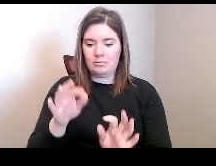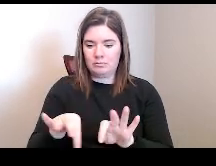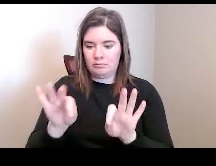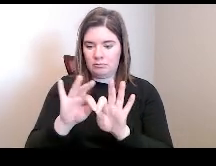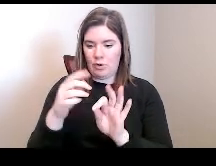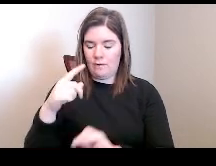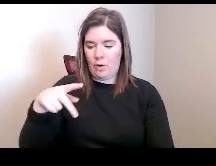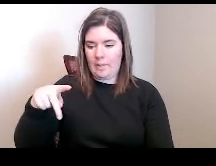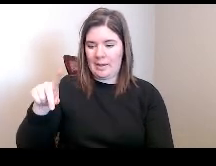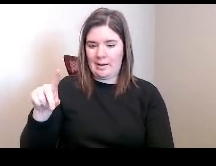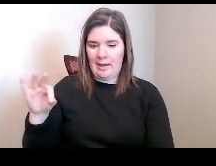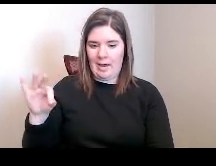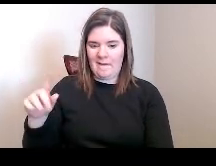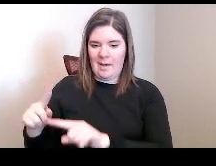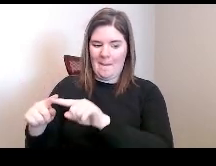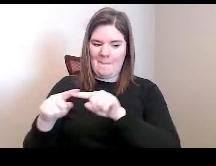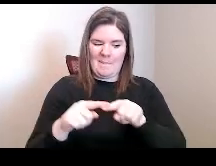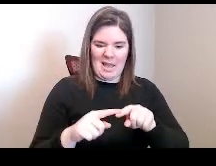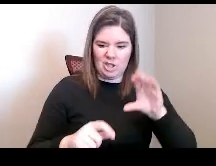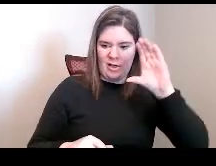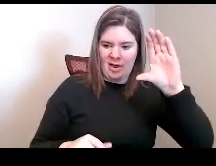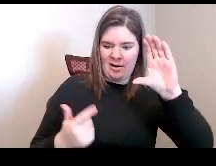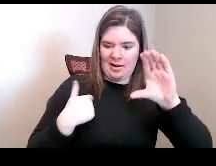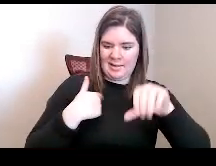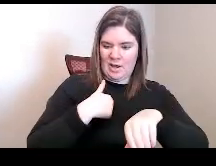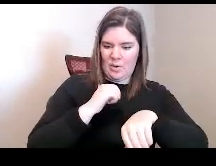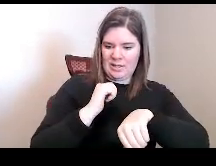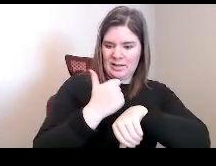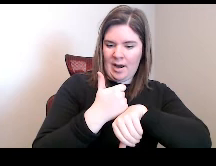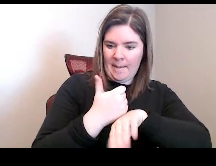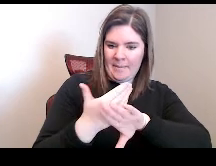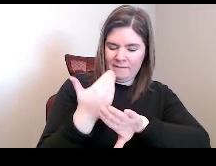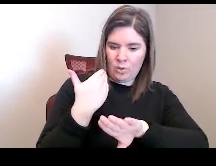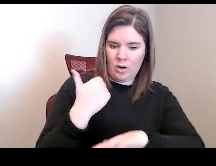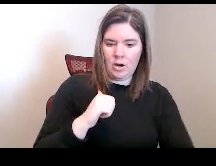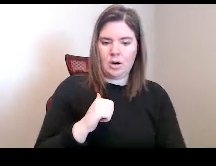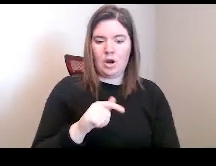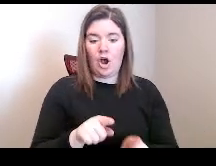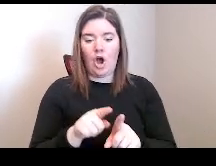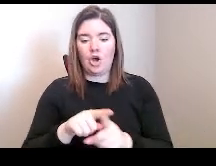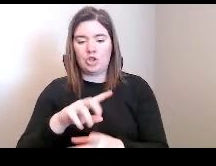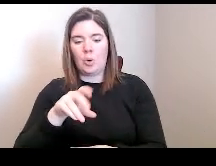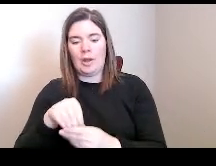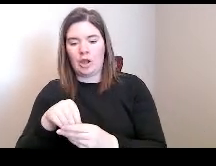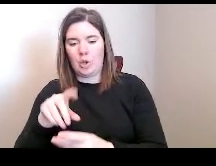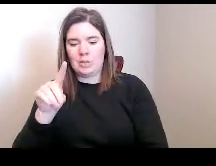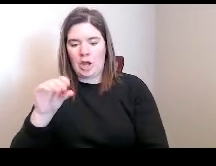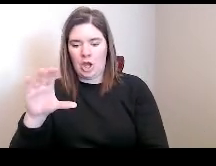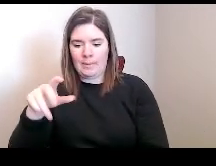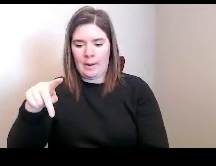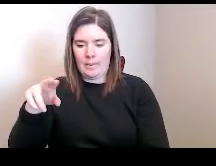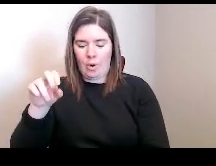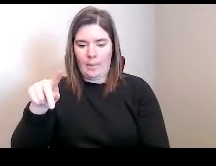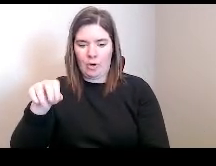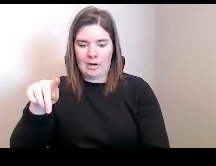headings that we've established in the document. We also want to include document properties. I'll check that and document structure tags for accessibility.